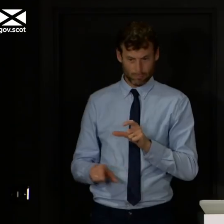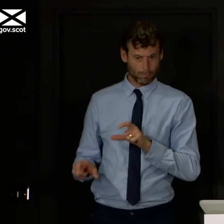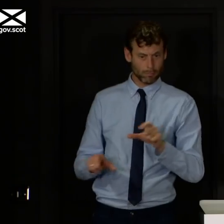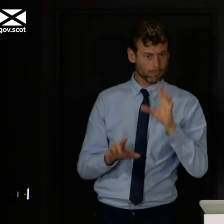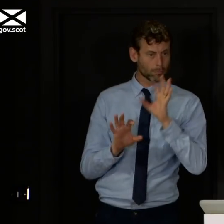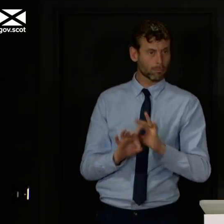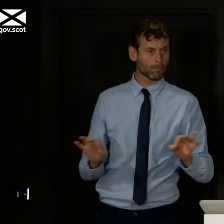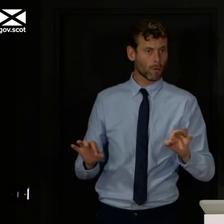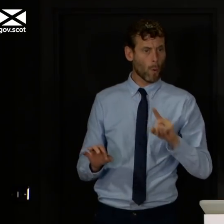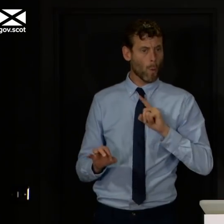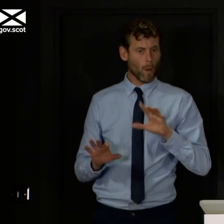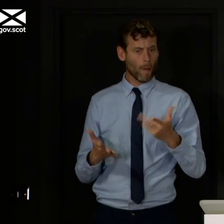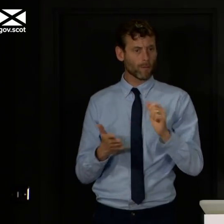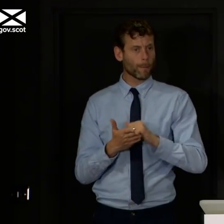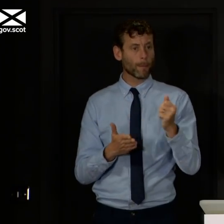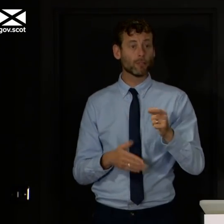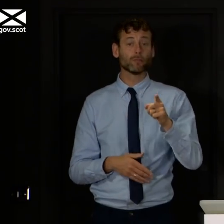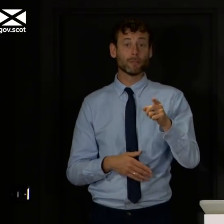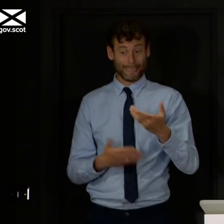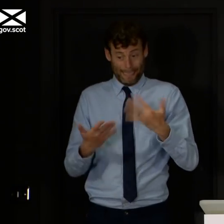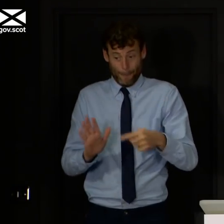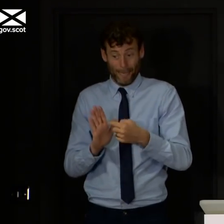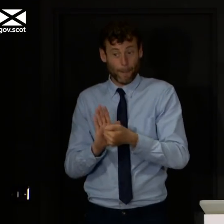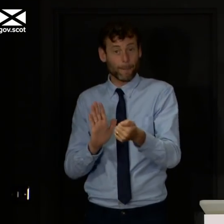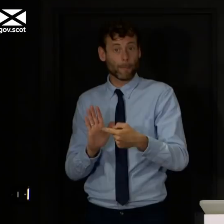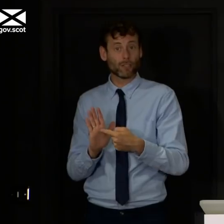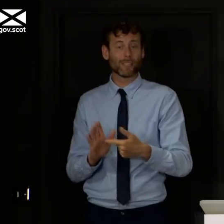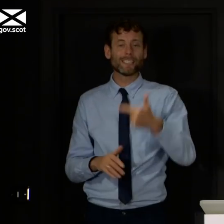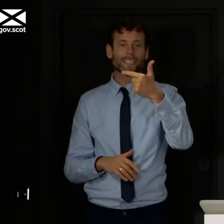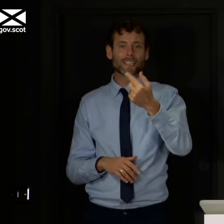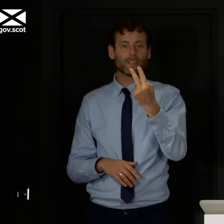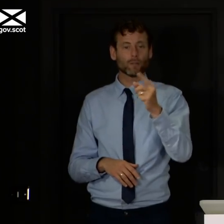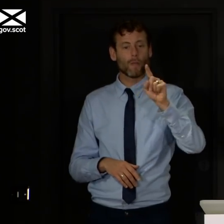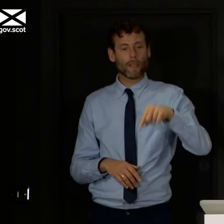The information has been published. So, it is actually 72,408 tests as of today have